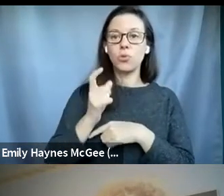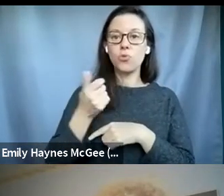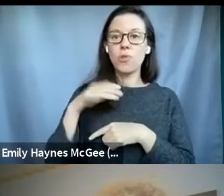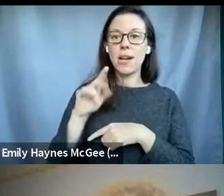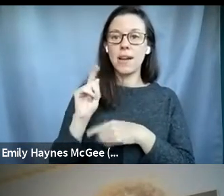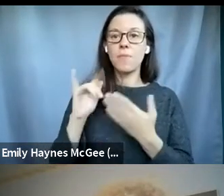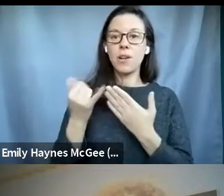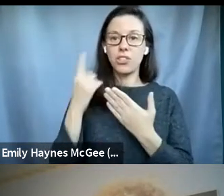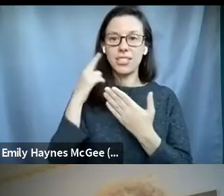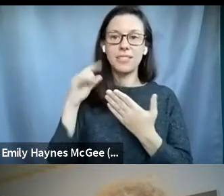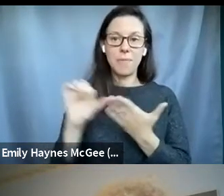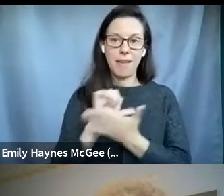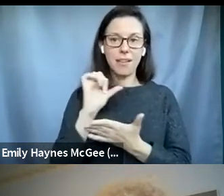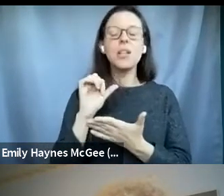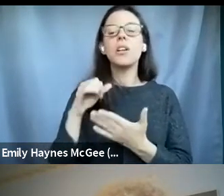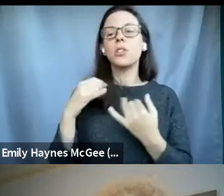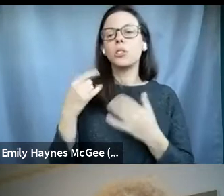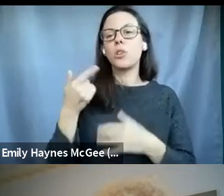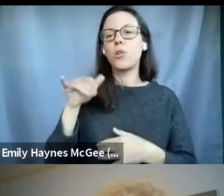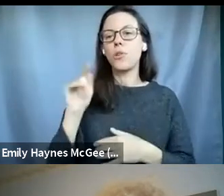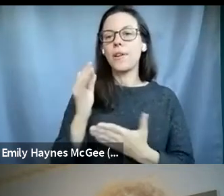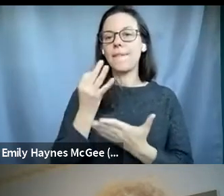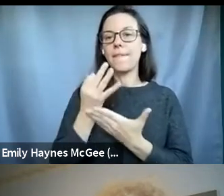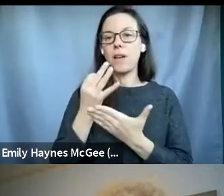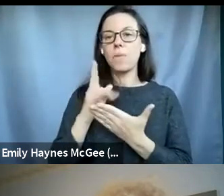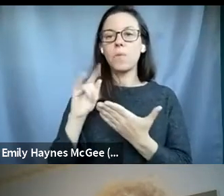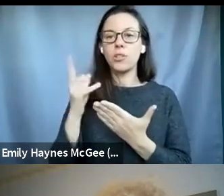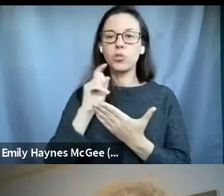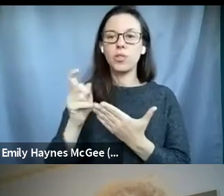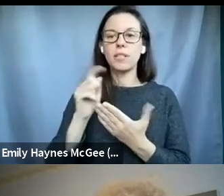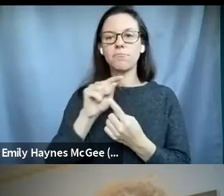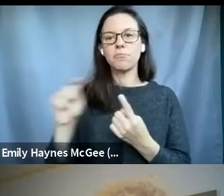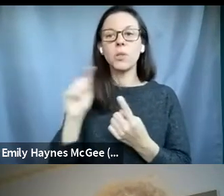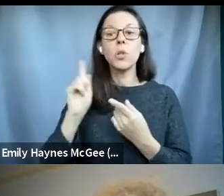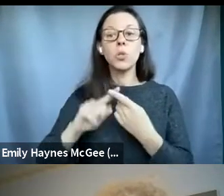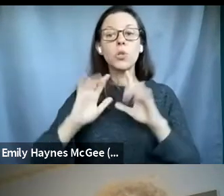The grit Fund project grants are grants that we give out to group collaborative projects